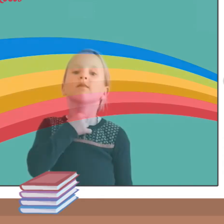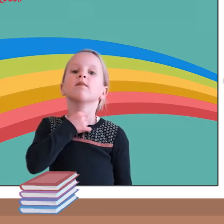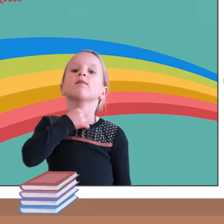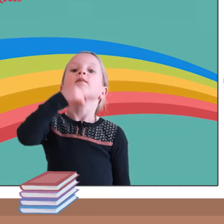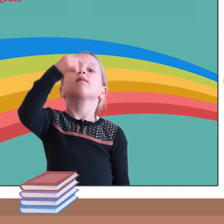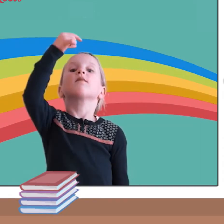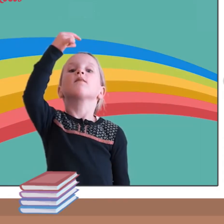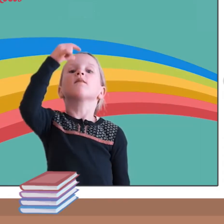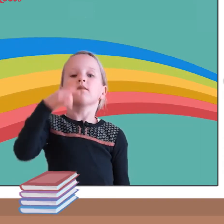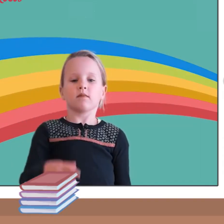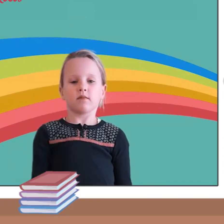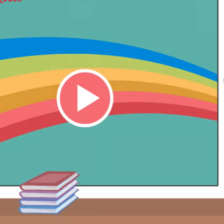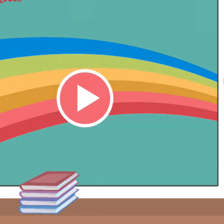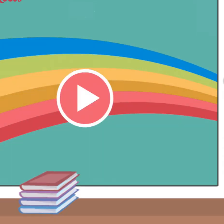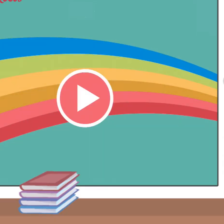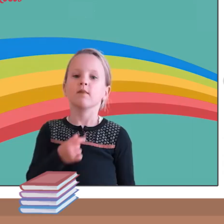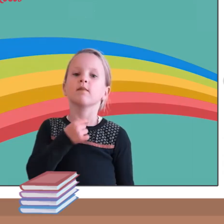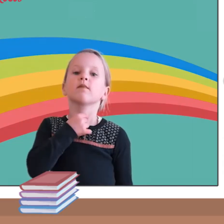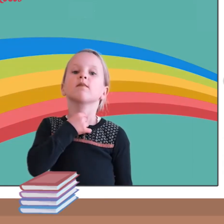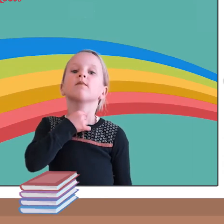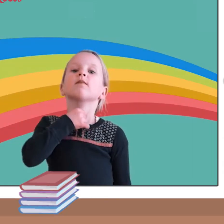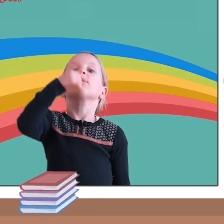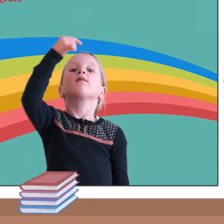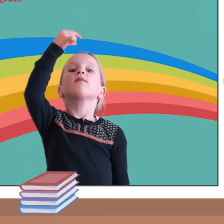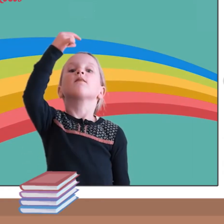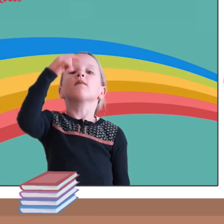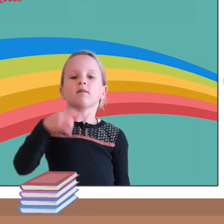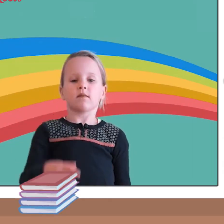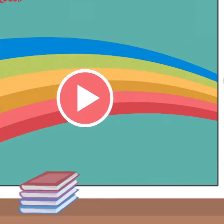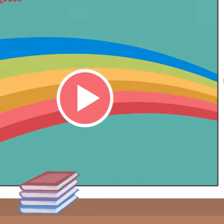Giraffe